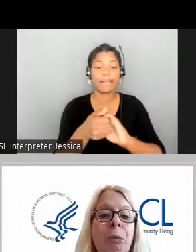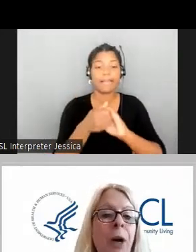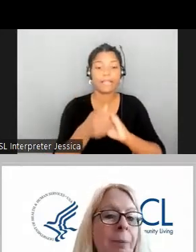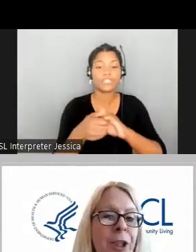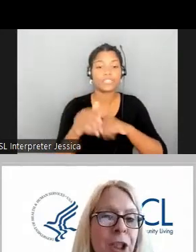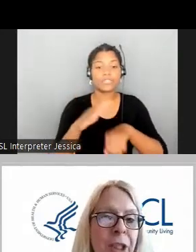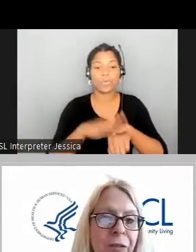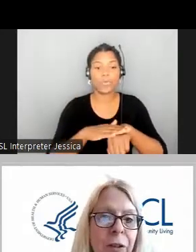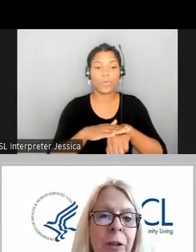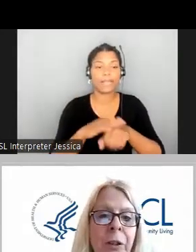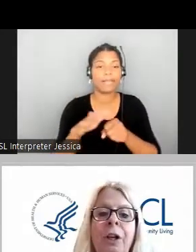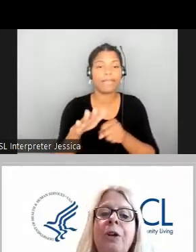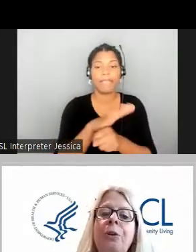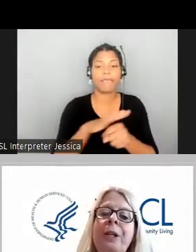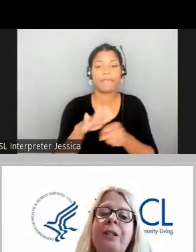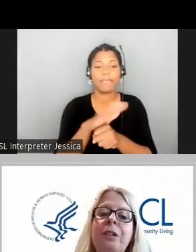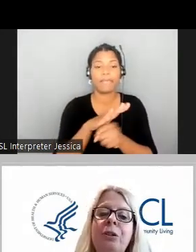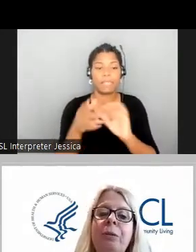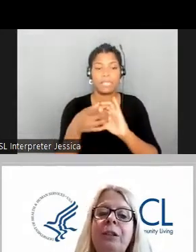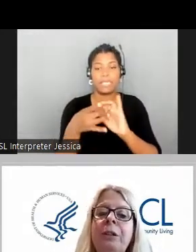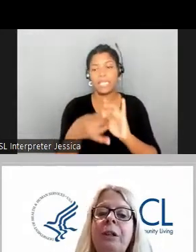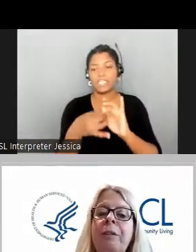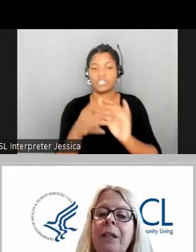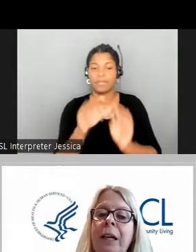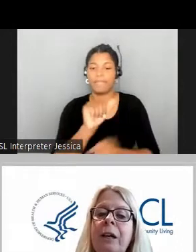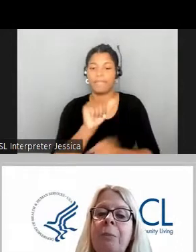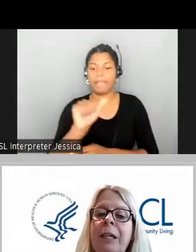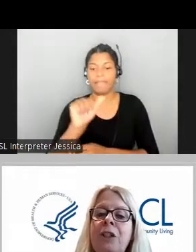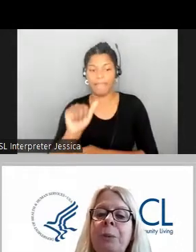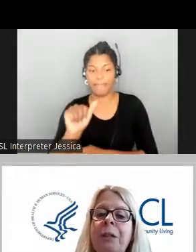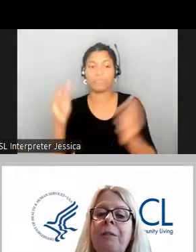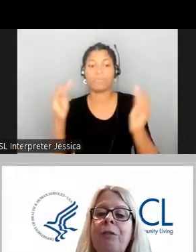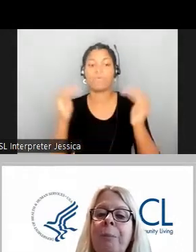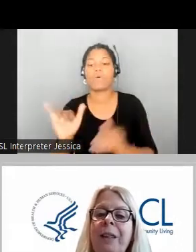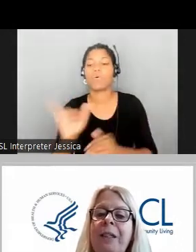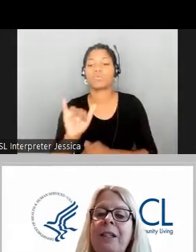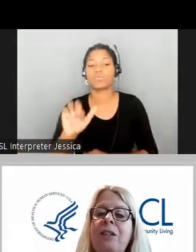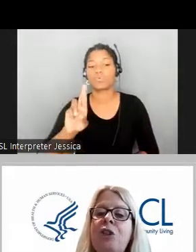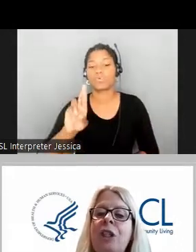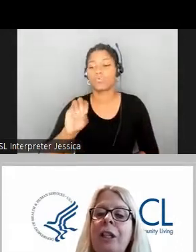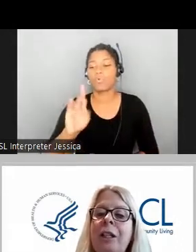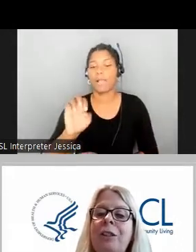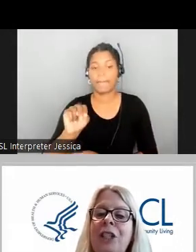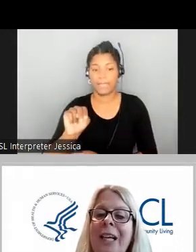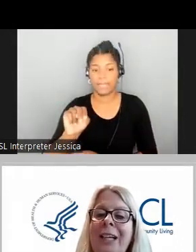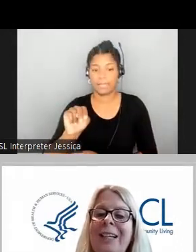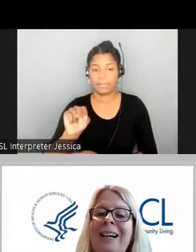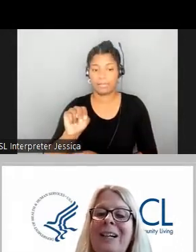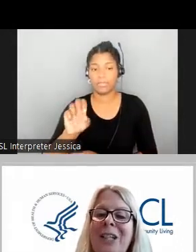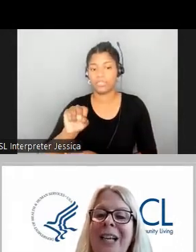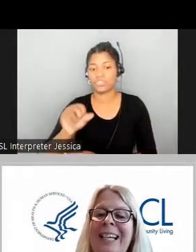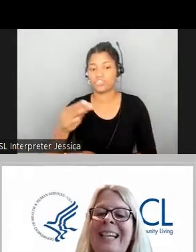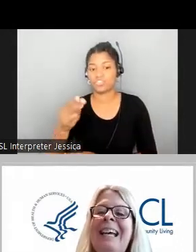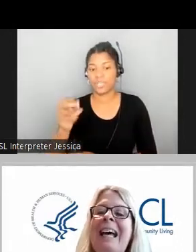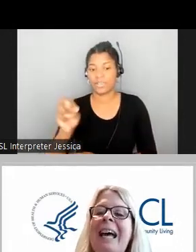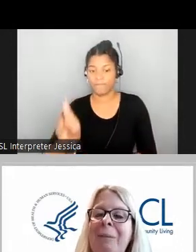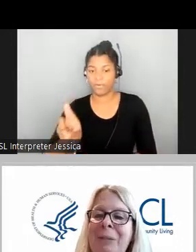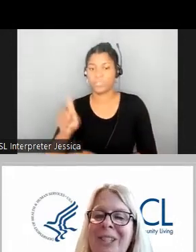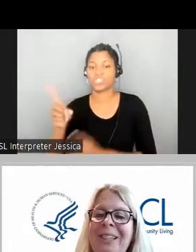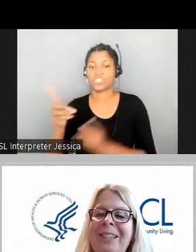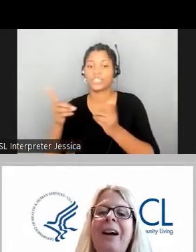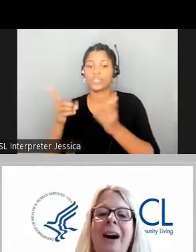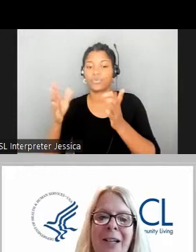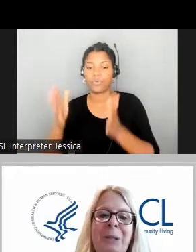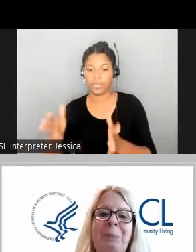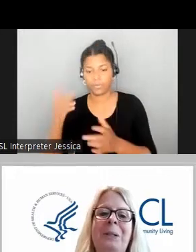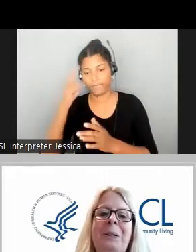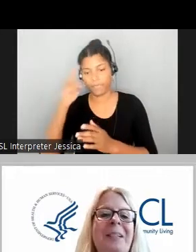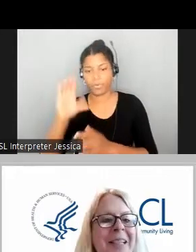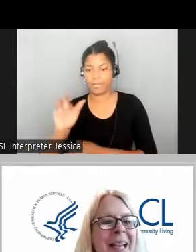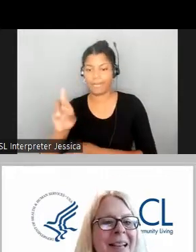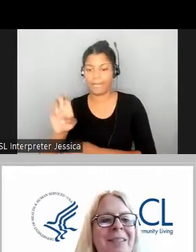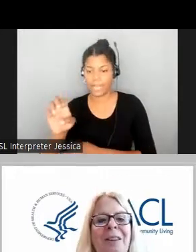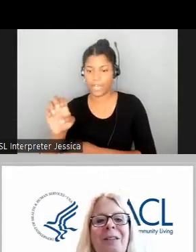and Robin Shaver, who is the Director of Care Management for Methodist Jenny Edmundson Hospital.